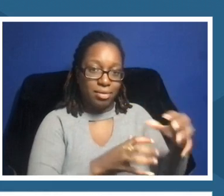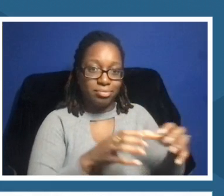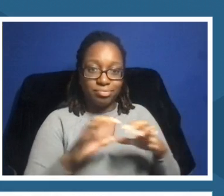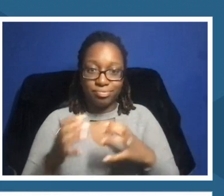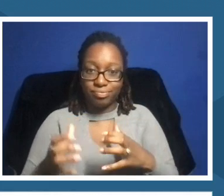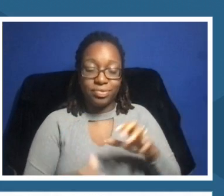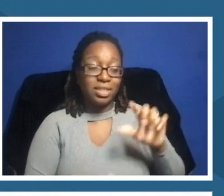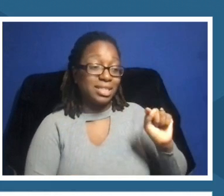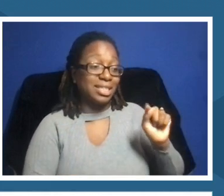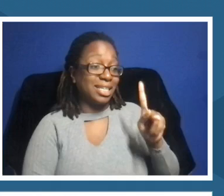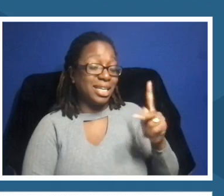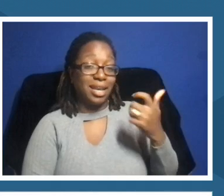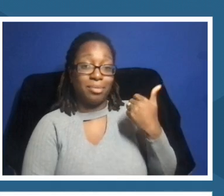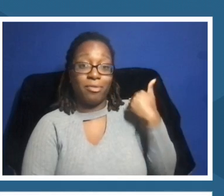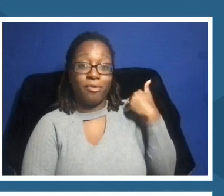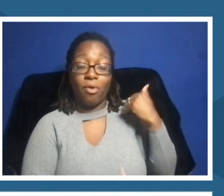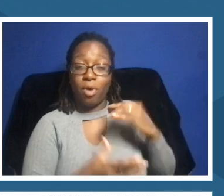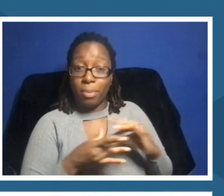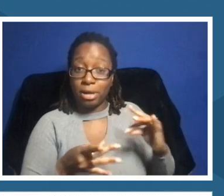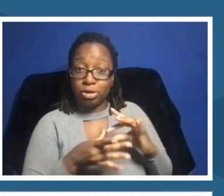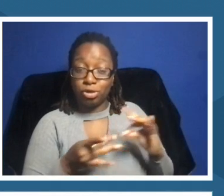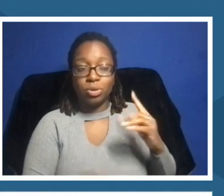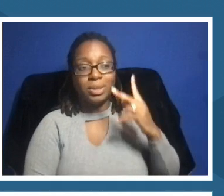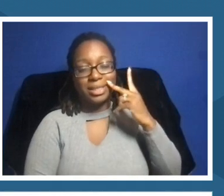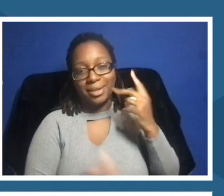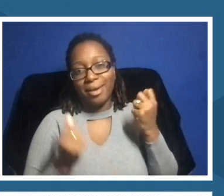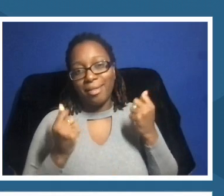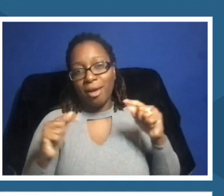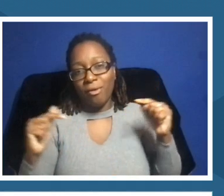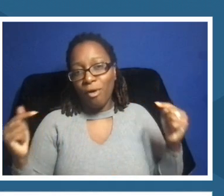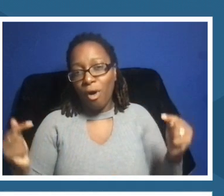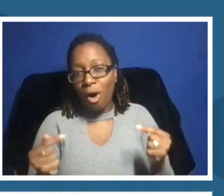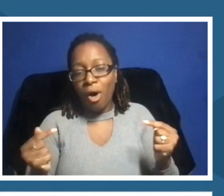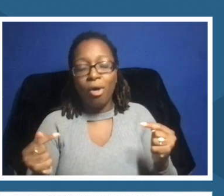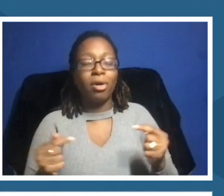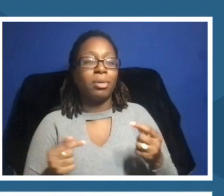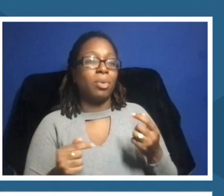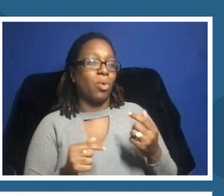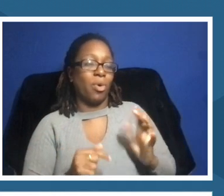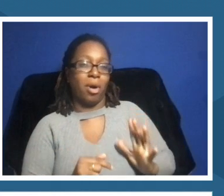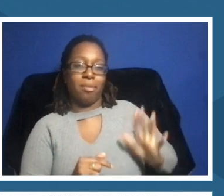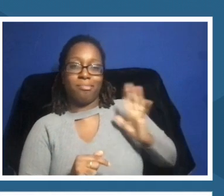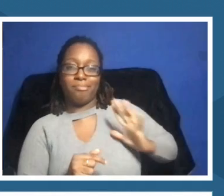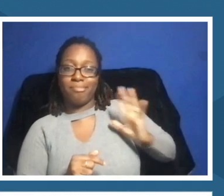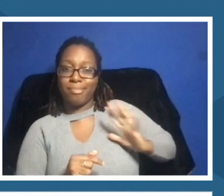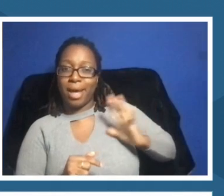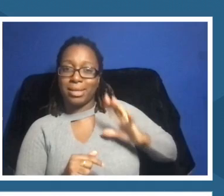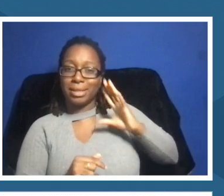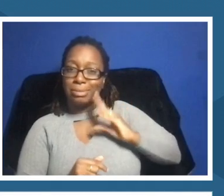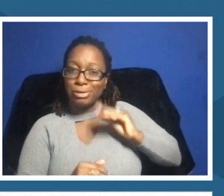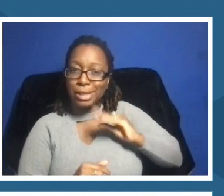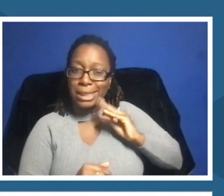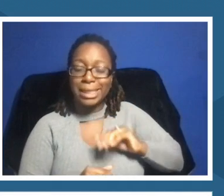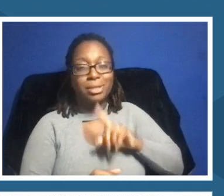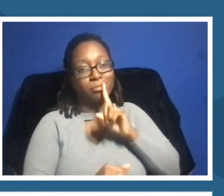that there are many pitfalls and harms associated with it that we wanted to address with a broader audience